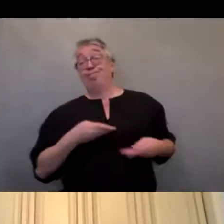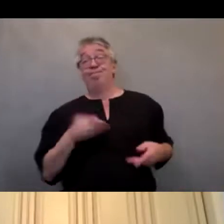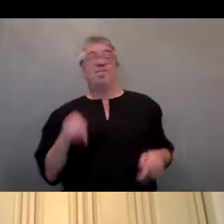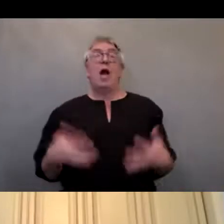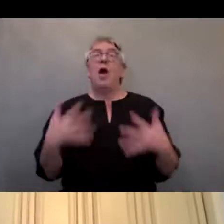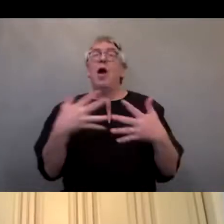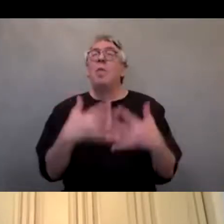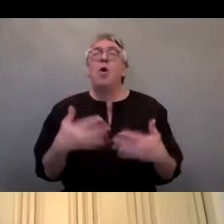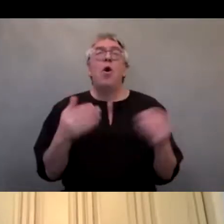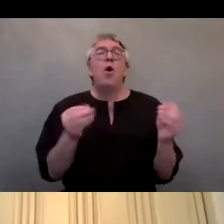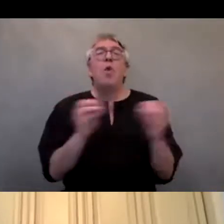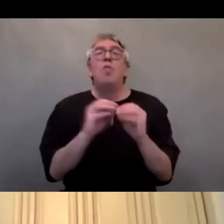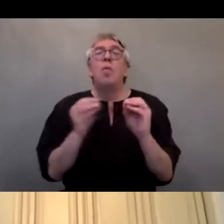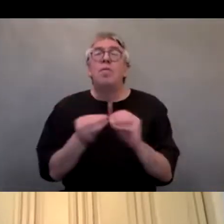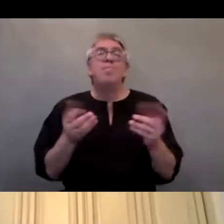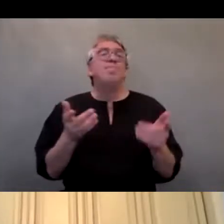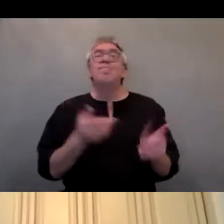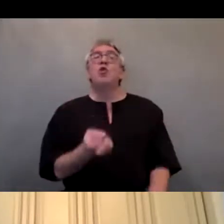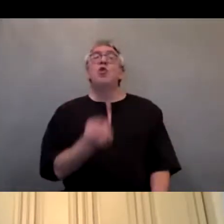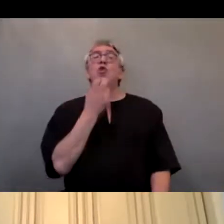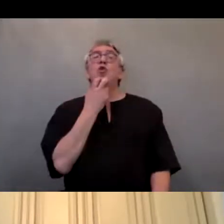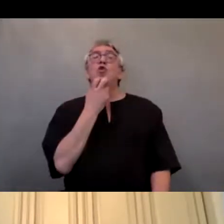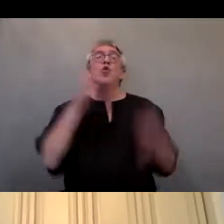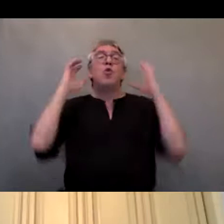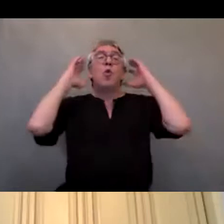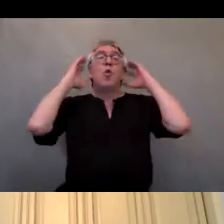want to paint a broad brush. But I think that it's a problem in the U.S.